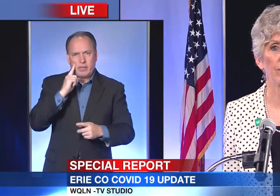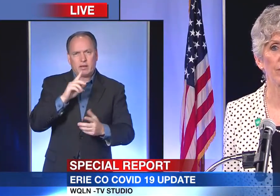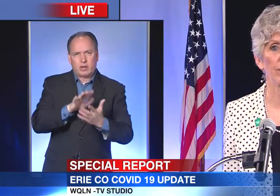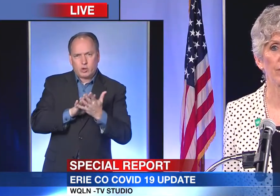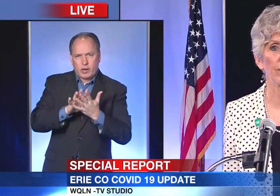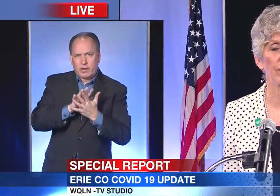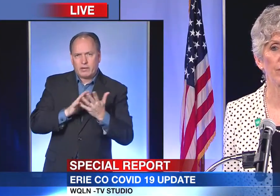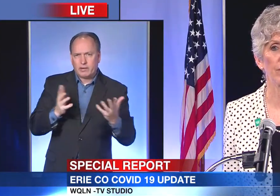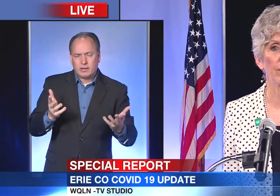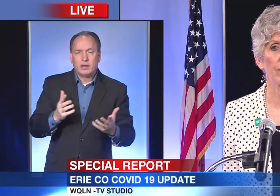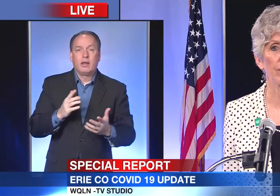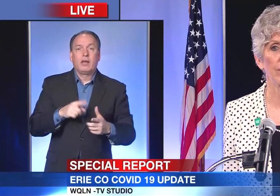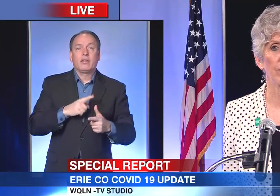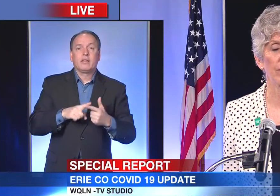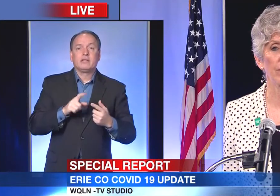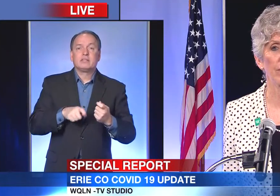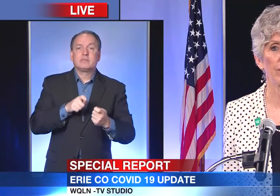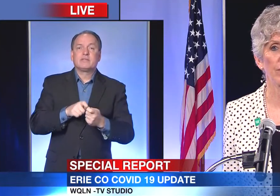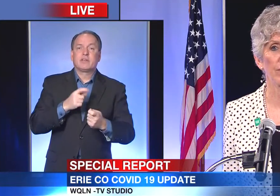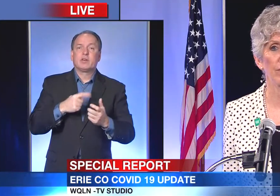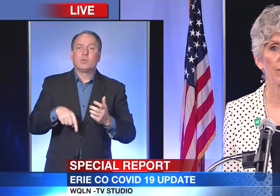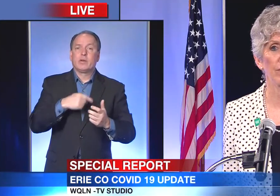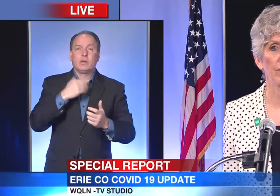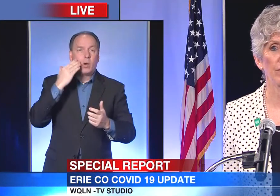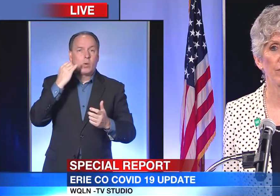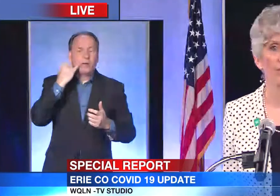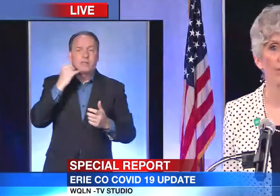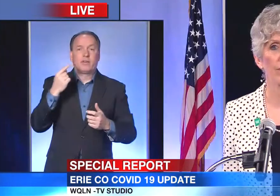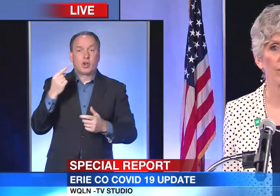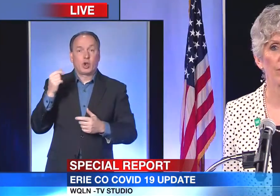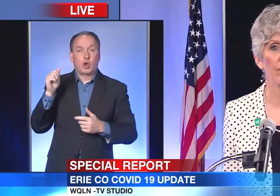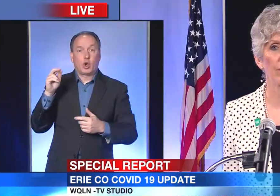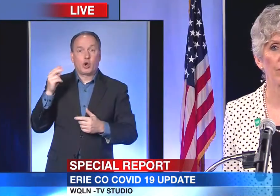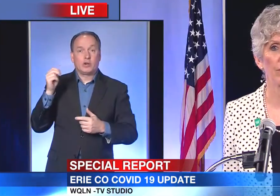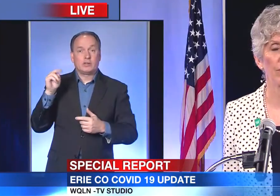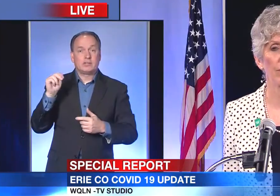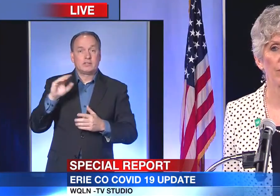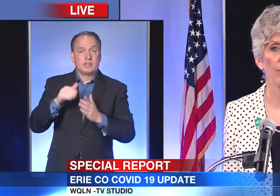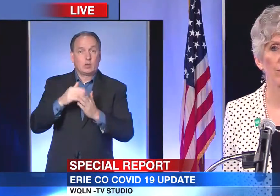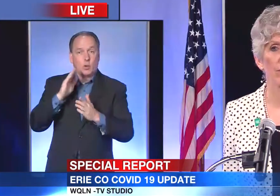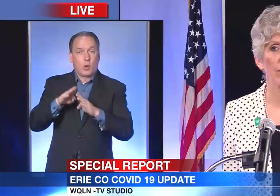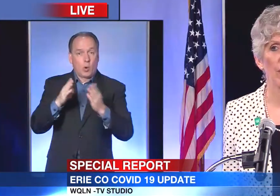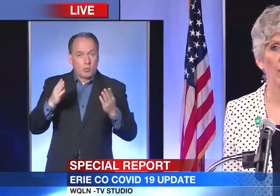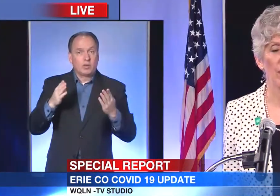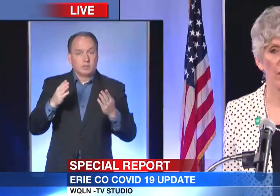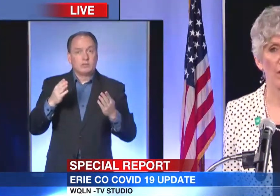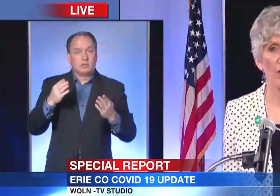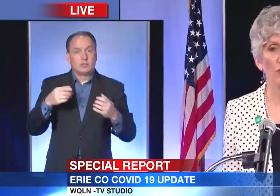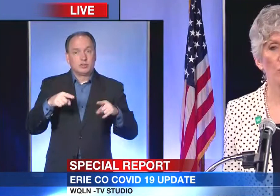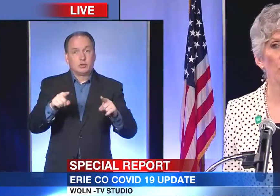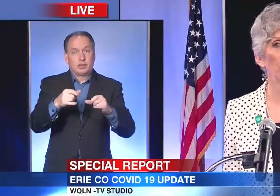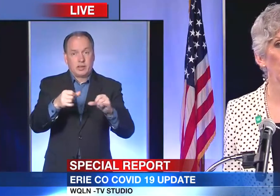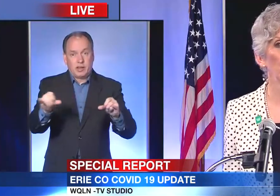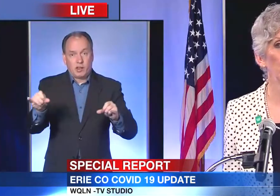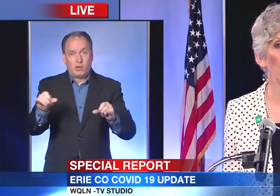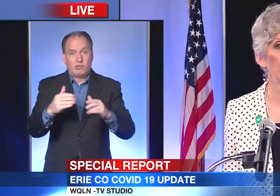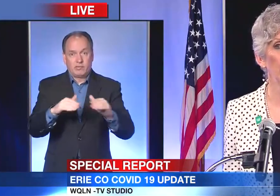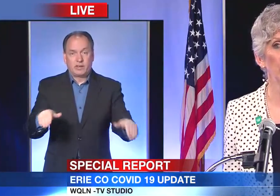LAND IN THE YELLOW ZONE. WHAT ARE SOME OF THE CATEGORIES THAT YOU CONSIDER TO BE IN THE GRAY AREA, AND SPECIFICALLY, DO WE KNOW WHETHER GARDEN CENTERS WILL BE ABLE TO OPEN UNDER THIS